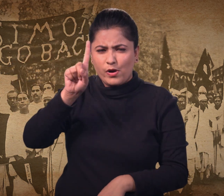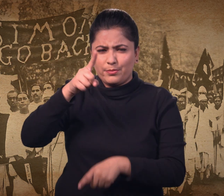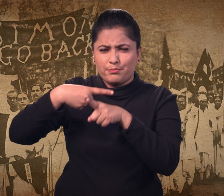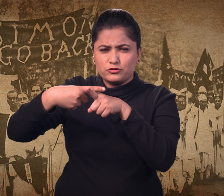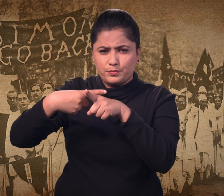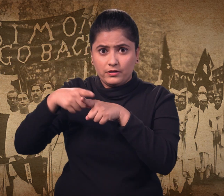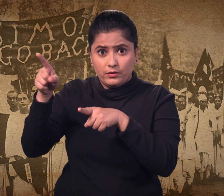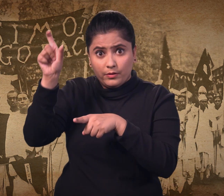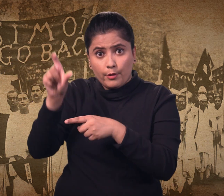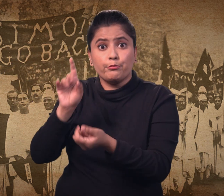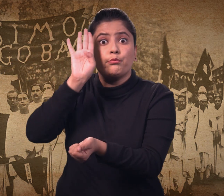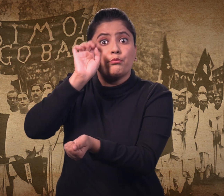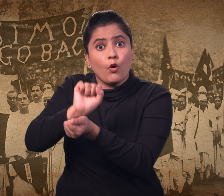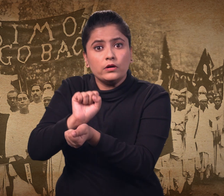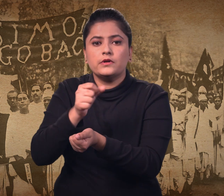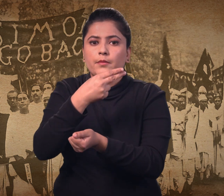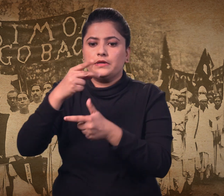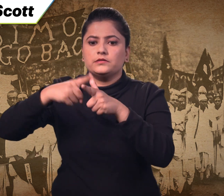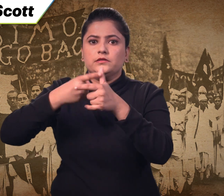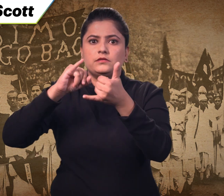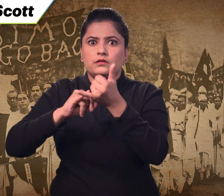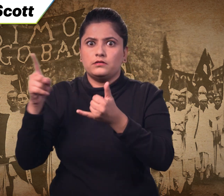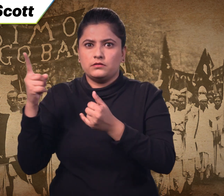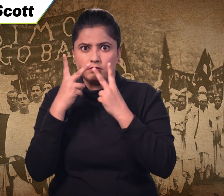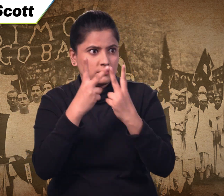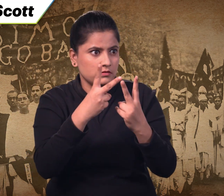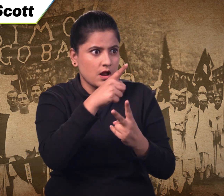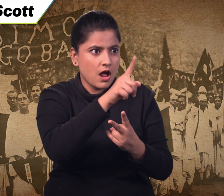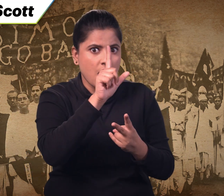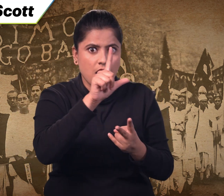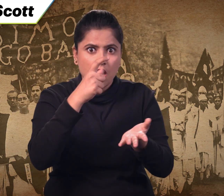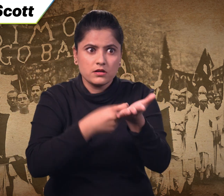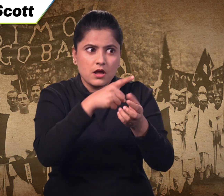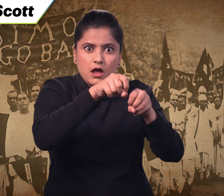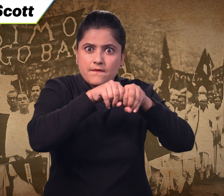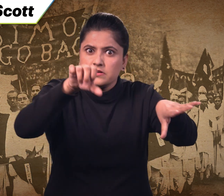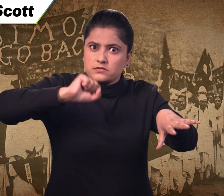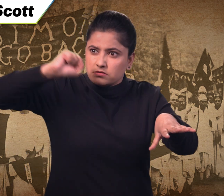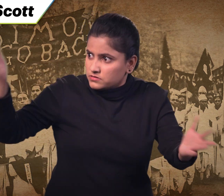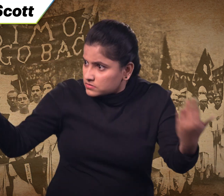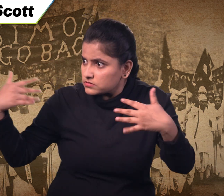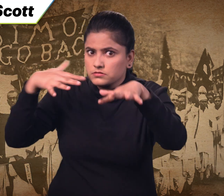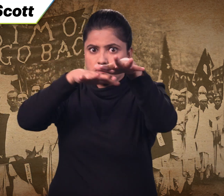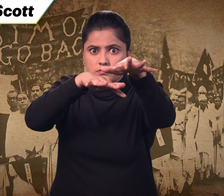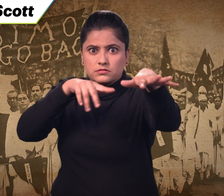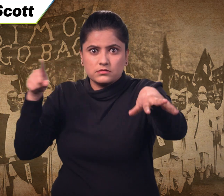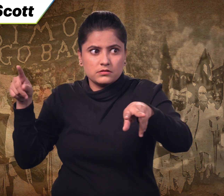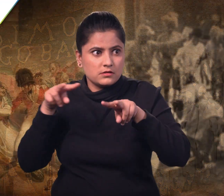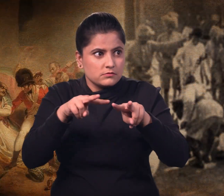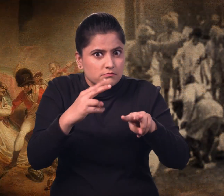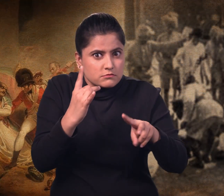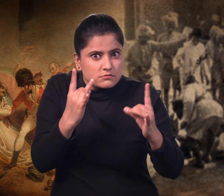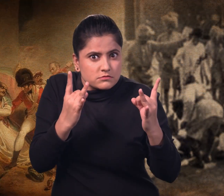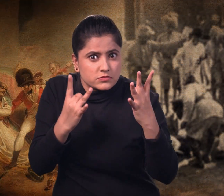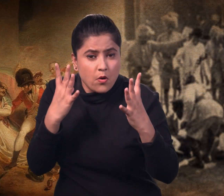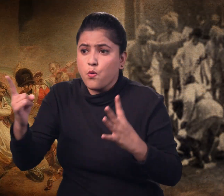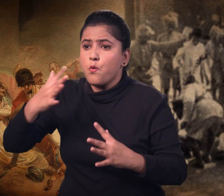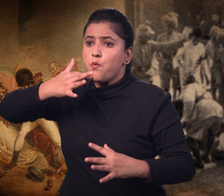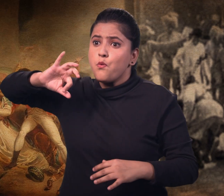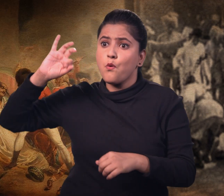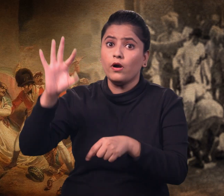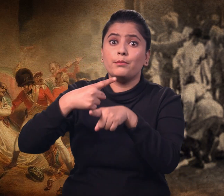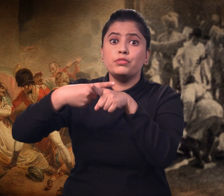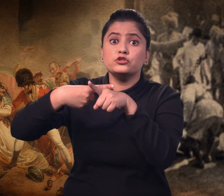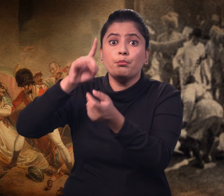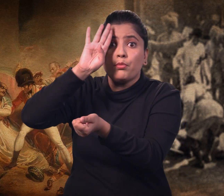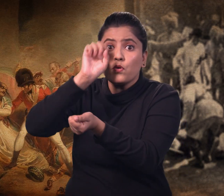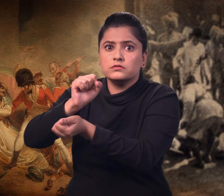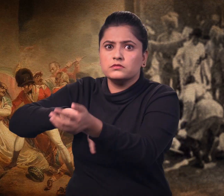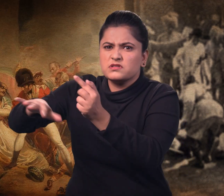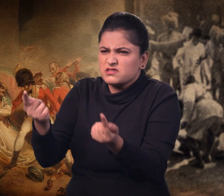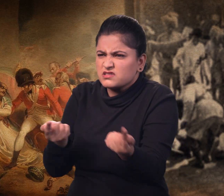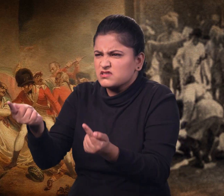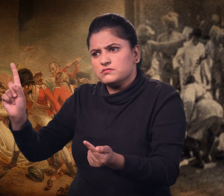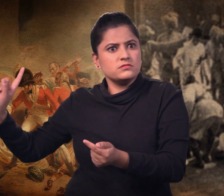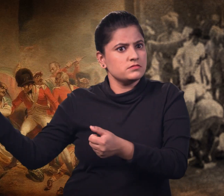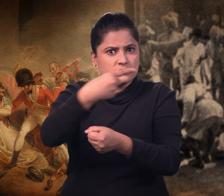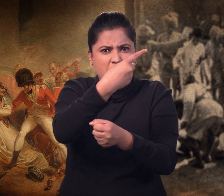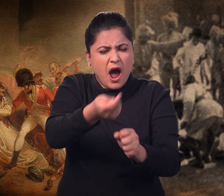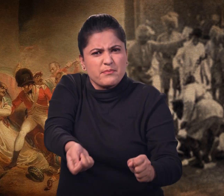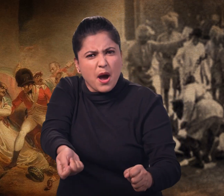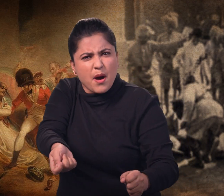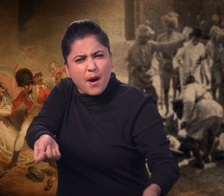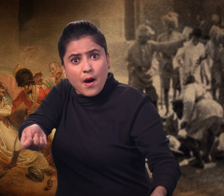James Scott a British police, felt that Rai was instigating people in the protest so he ordered the police to lathi-charge the protesters.